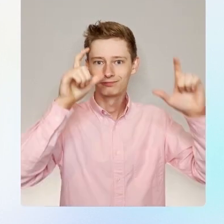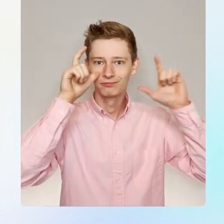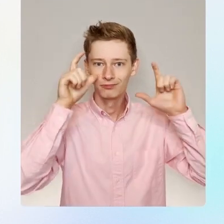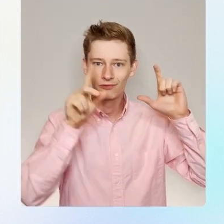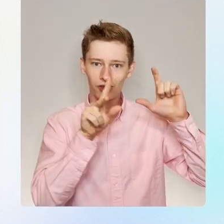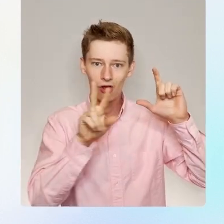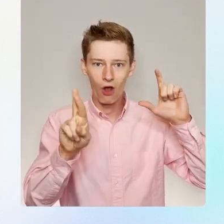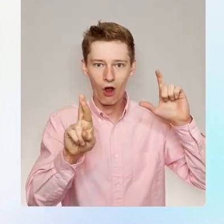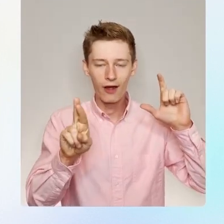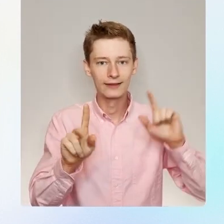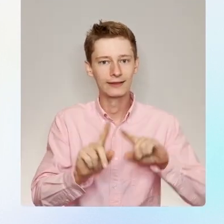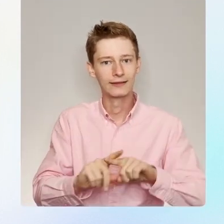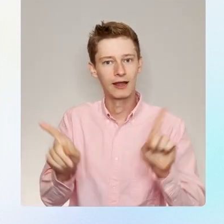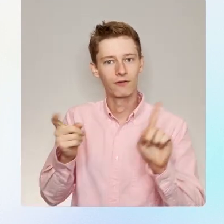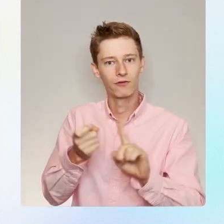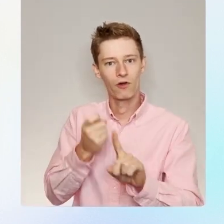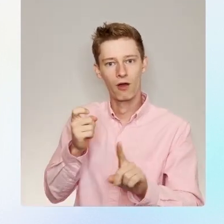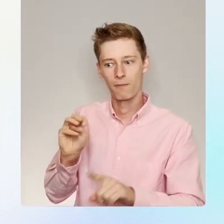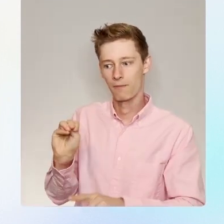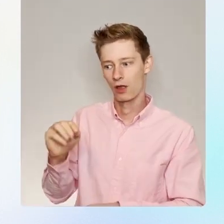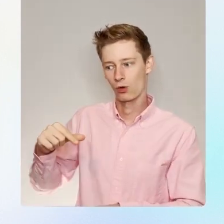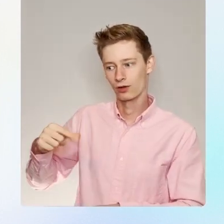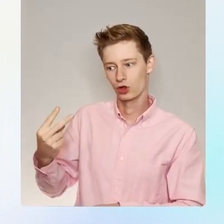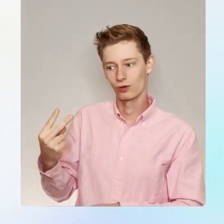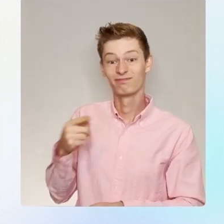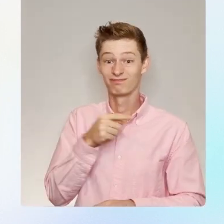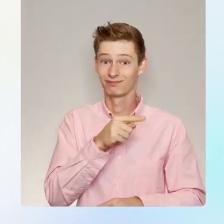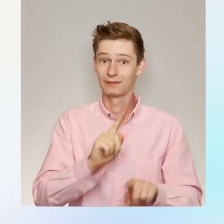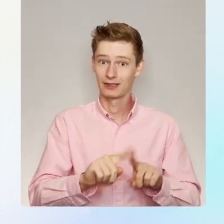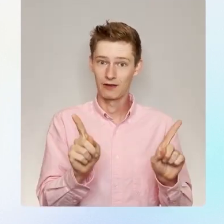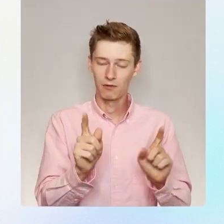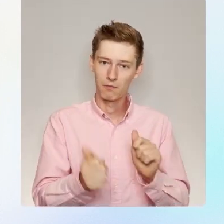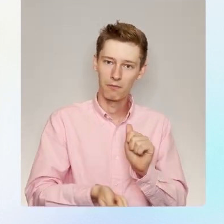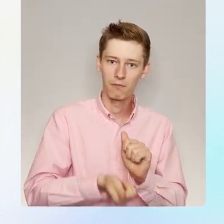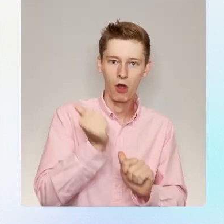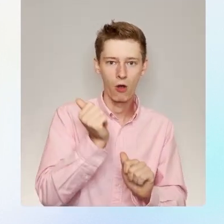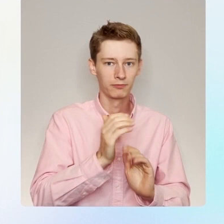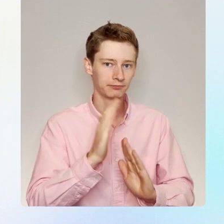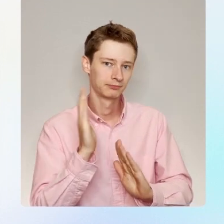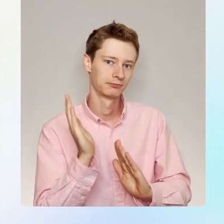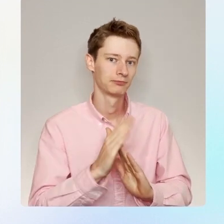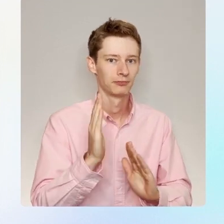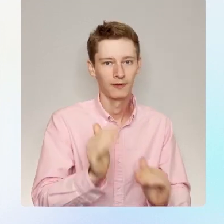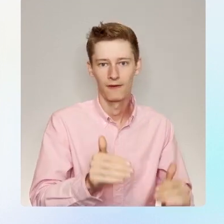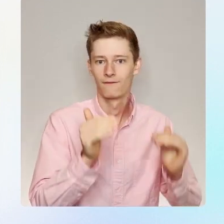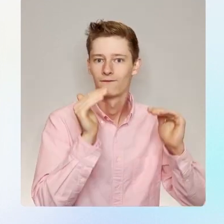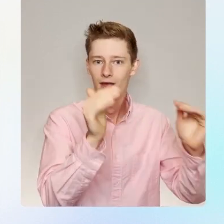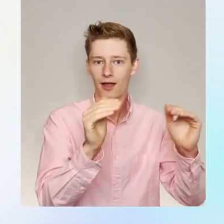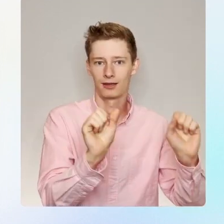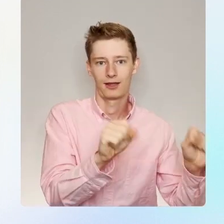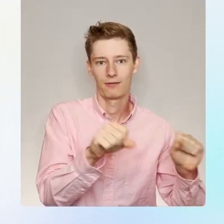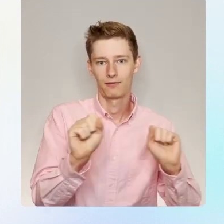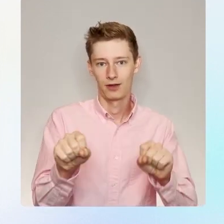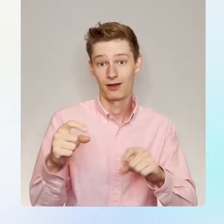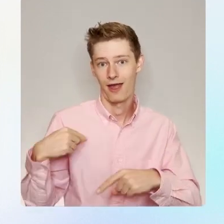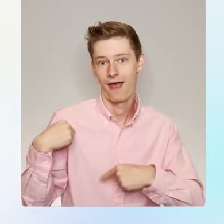than Meta Quest 2 and brings some of the most advanced VR capabilities that we've ever shipped which opens the door for you,